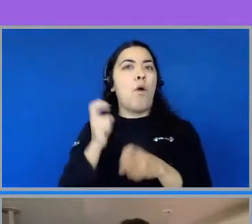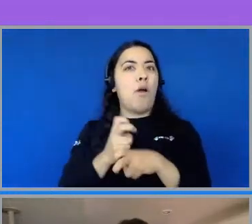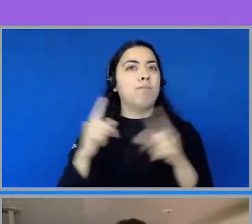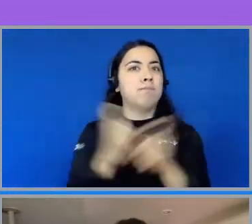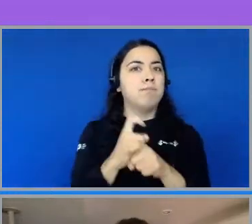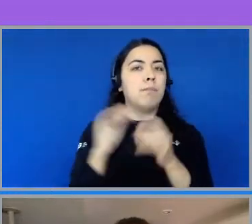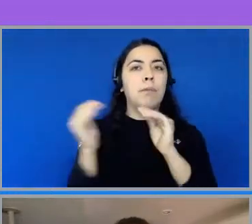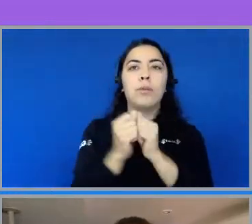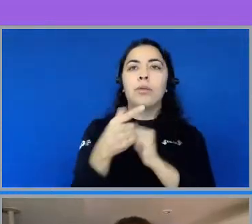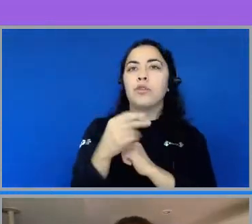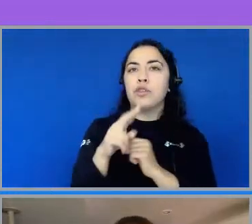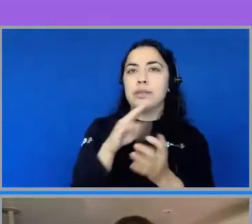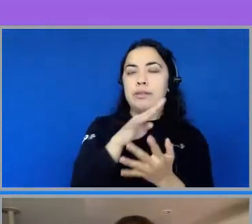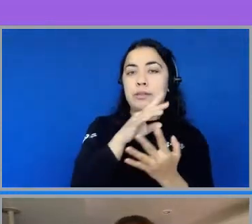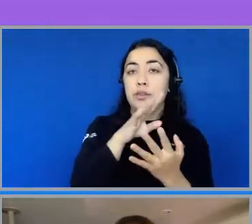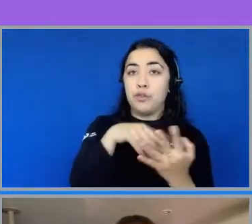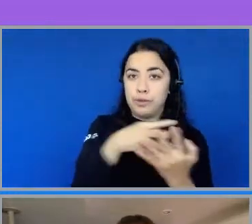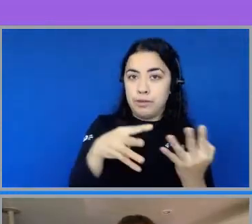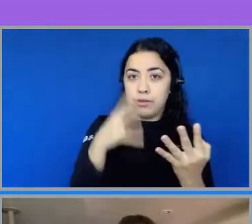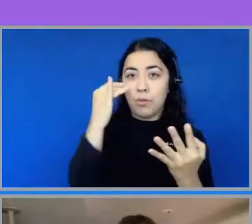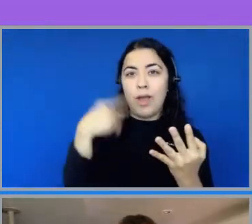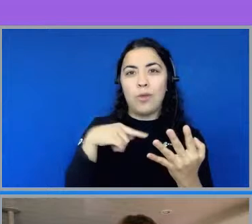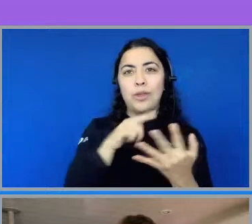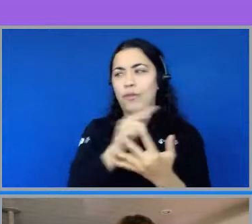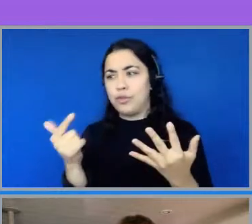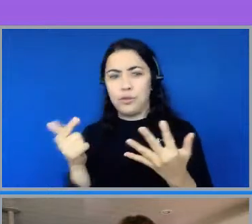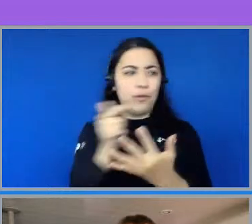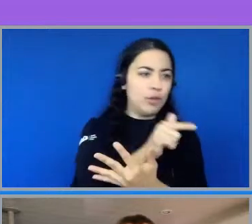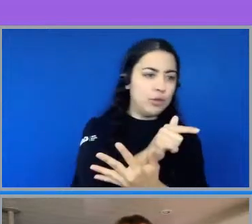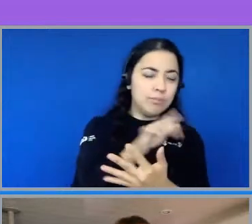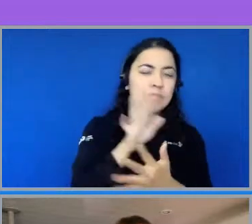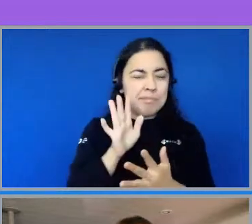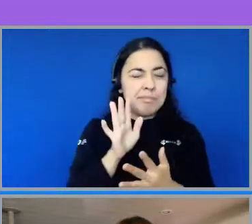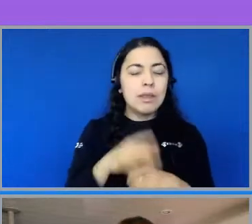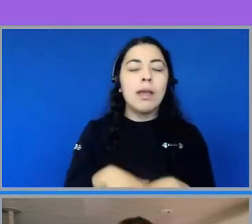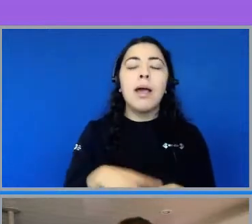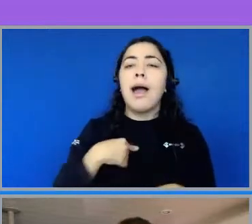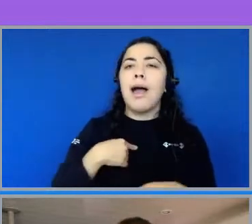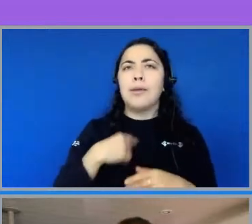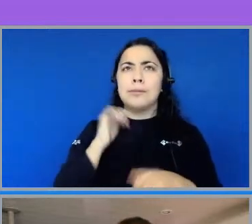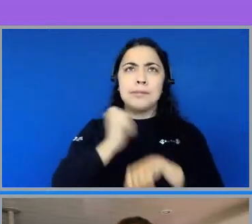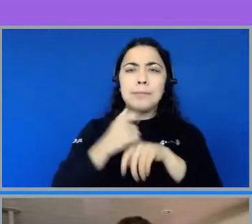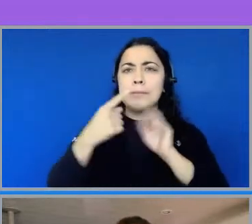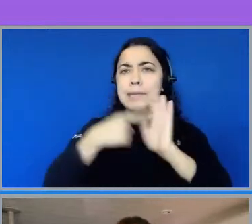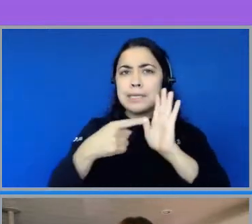than grid because of the fact that we do all this sort of reversing and things. As I was